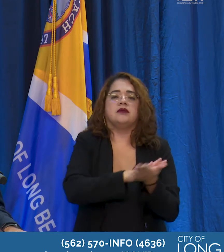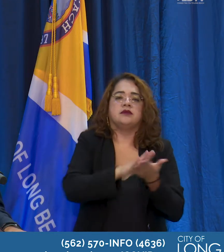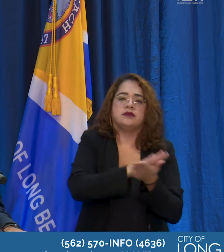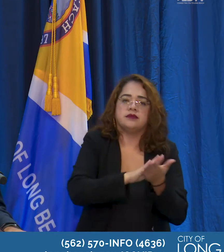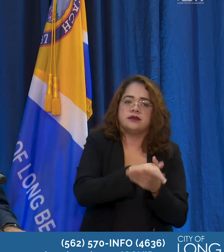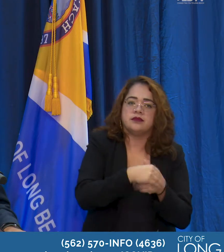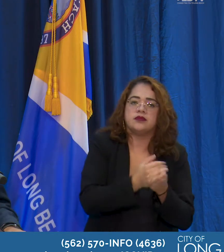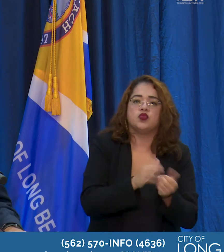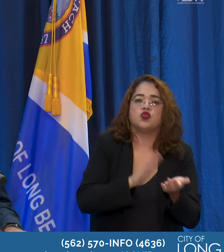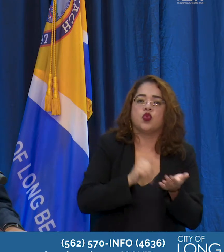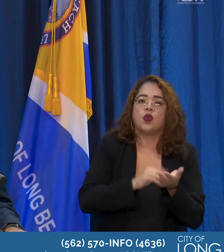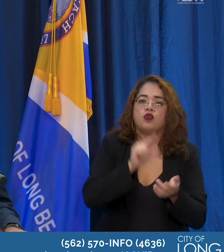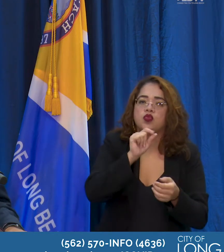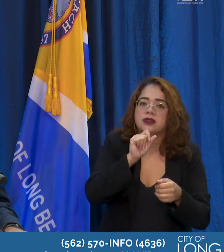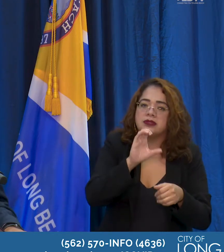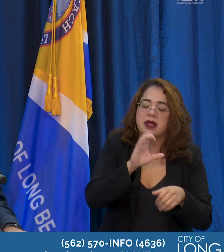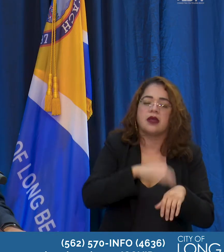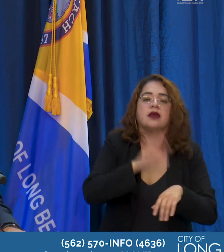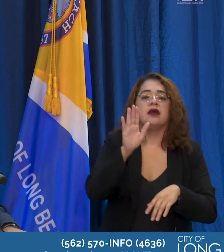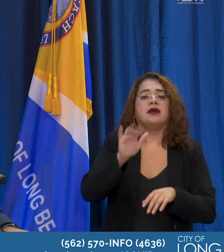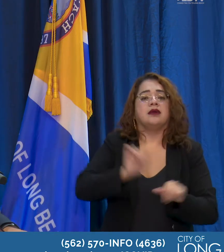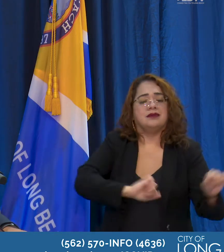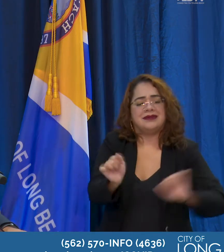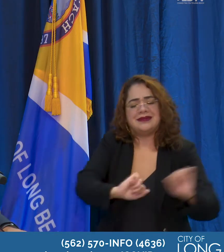wearing face coverings, is all really, really important and